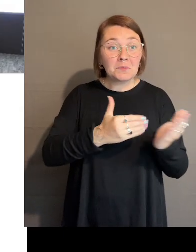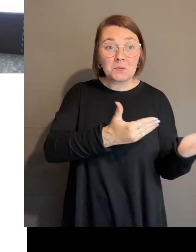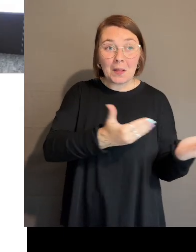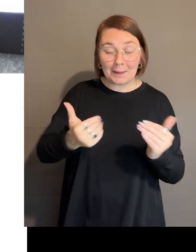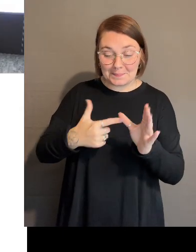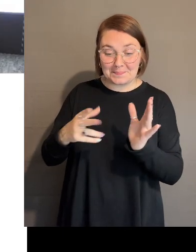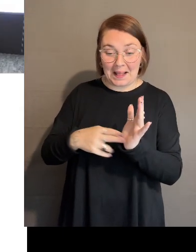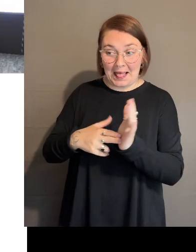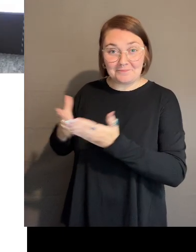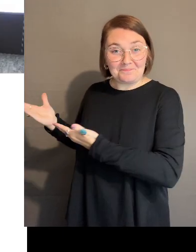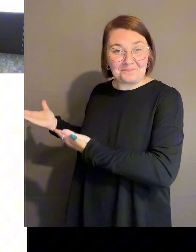to the floor